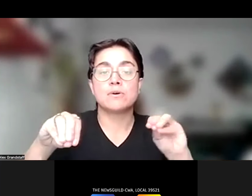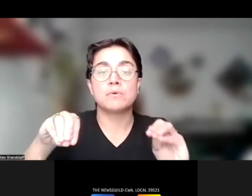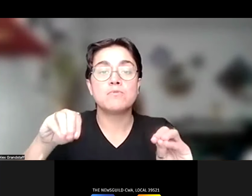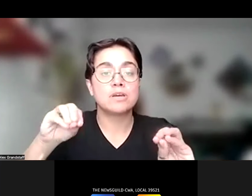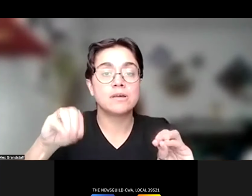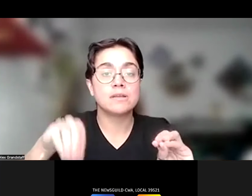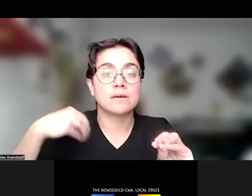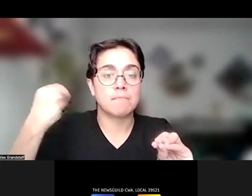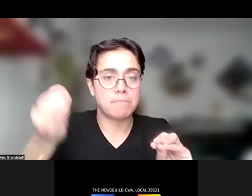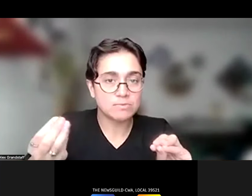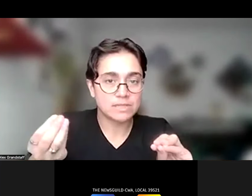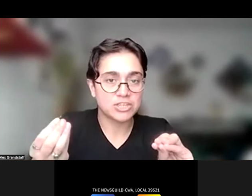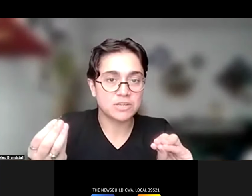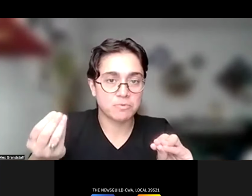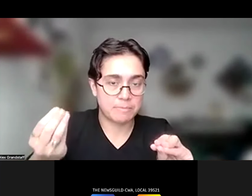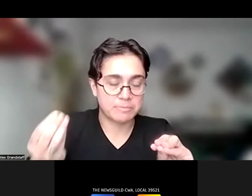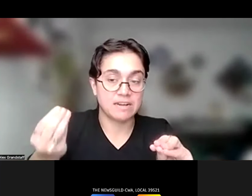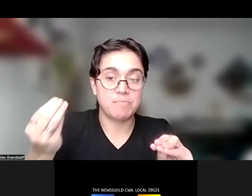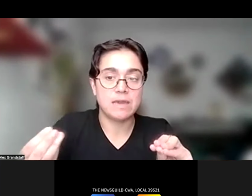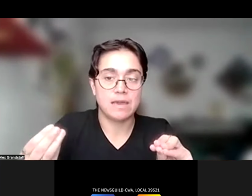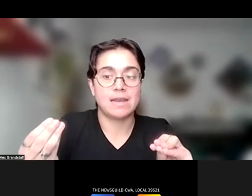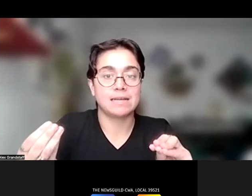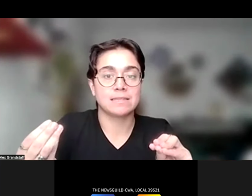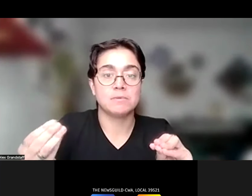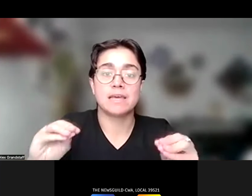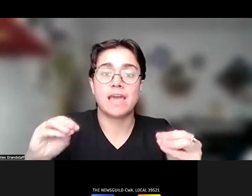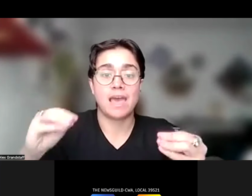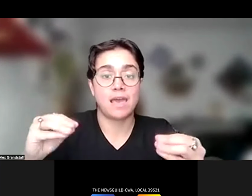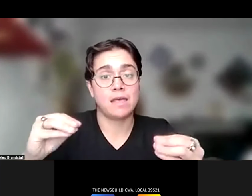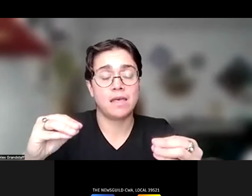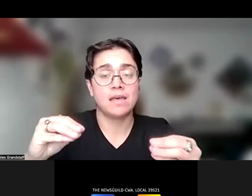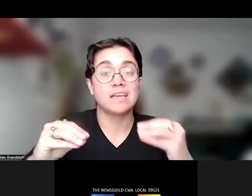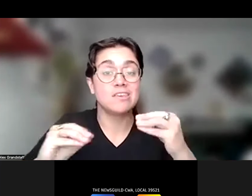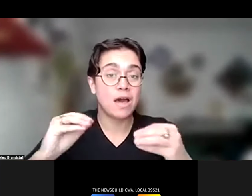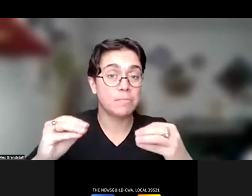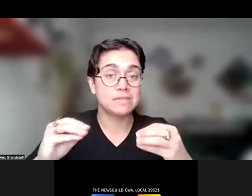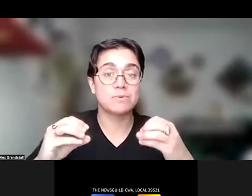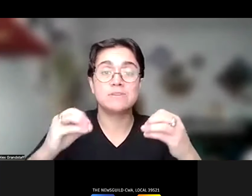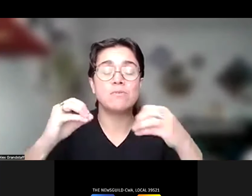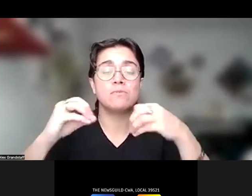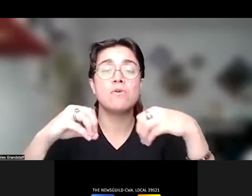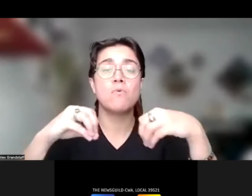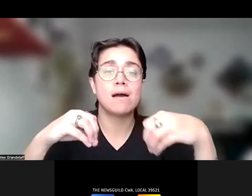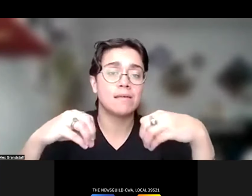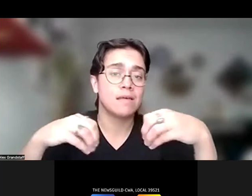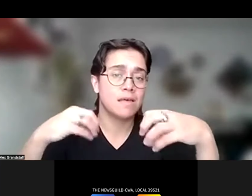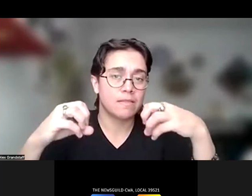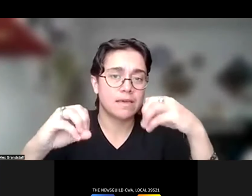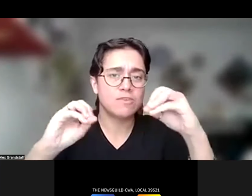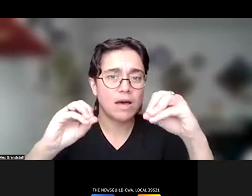B here. And one of them is